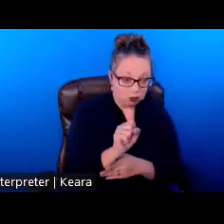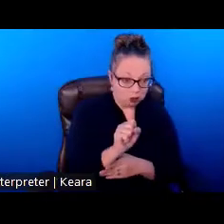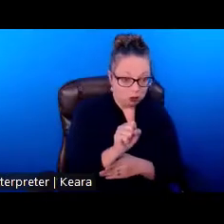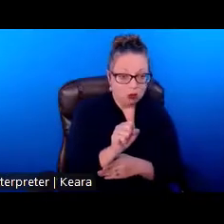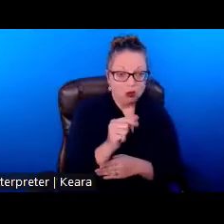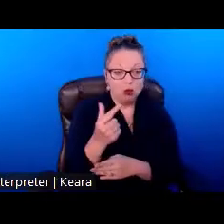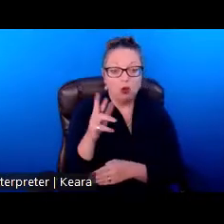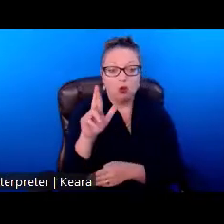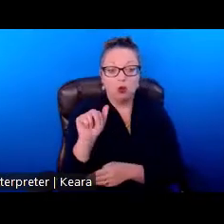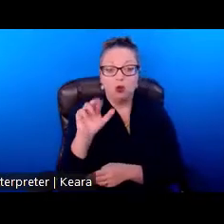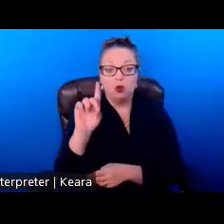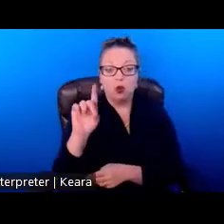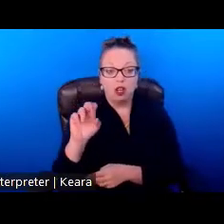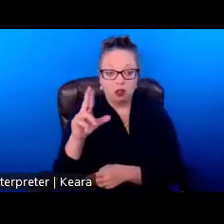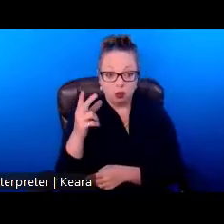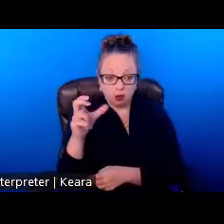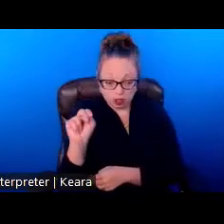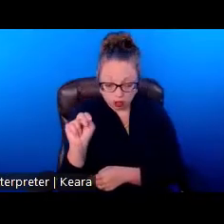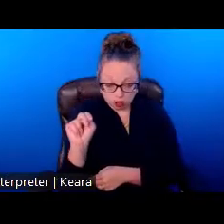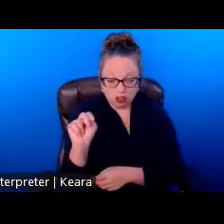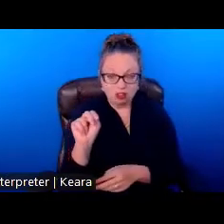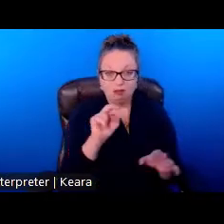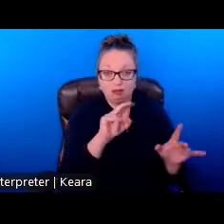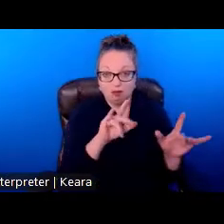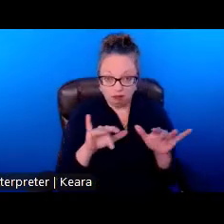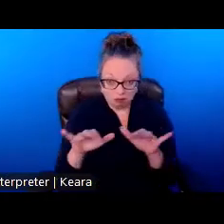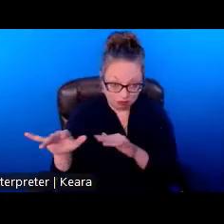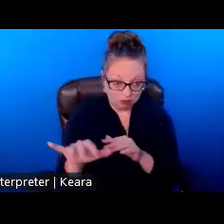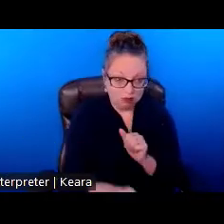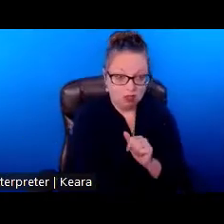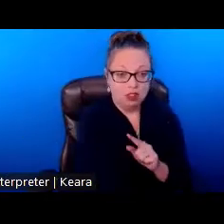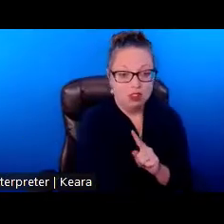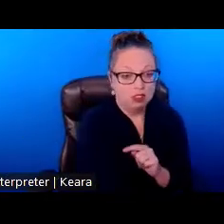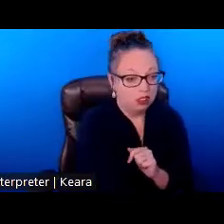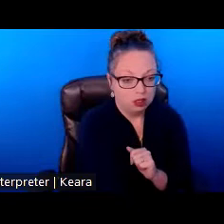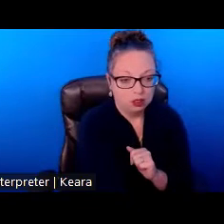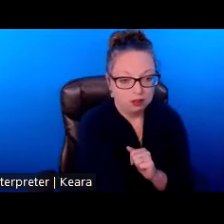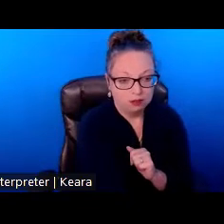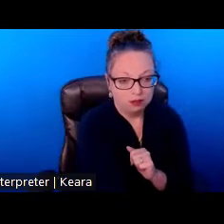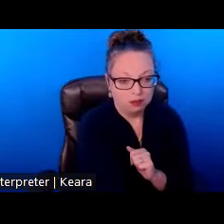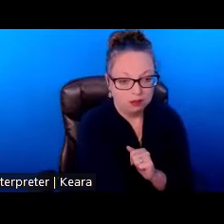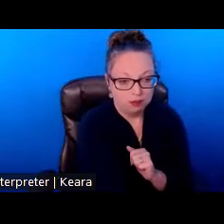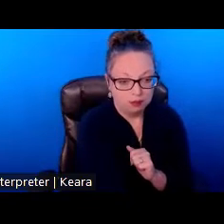Works in progress and project proposals are not considered eligible work samples. For